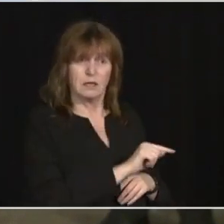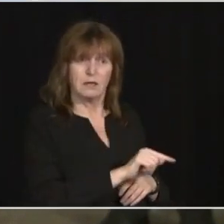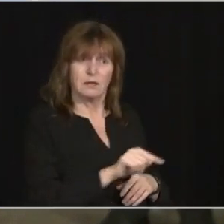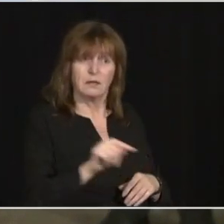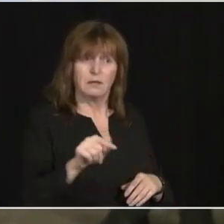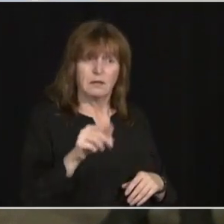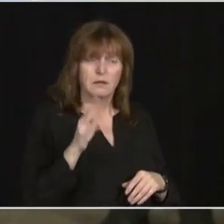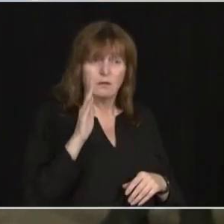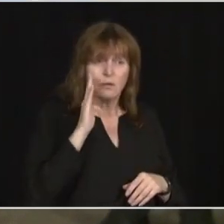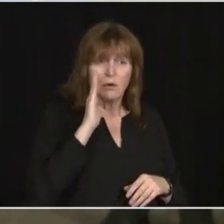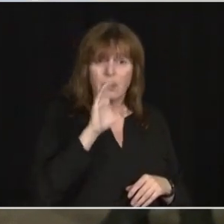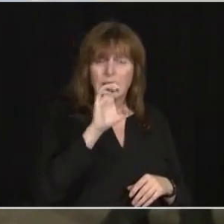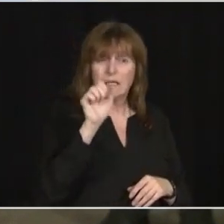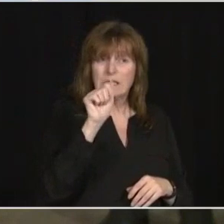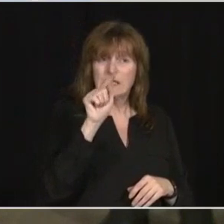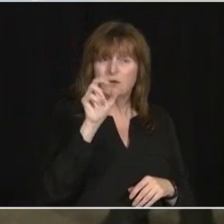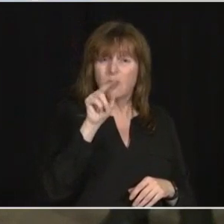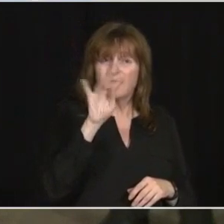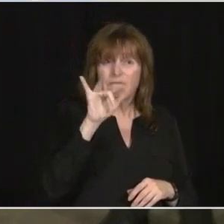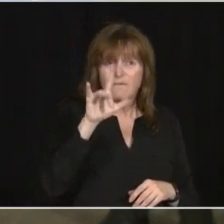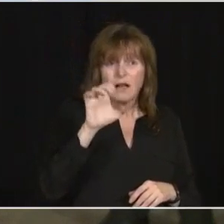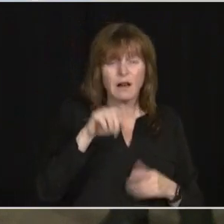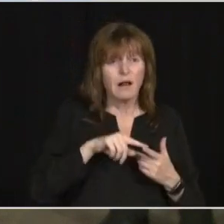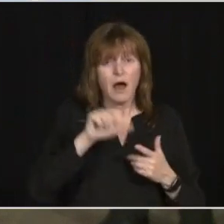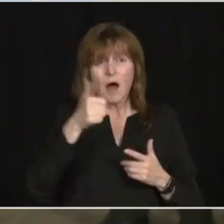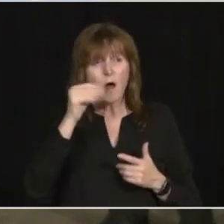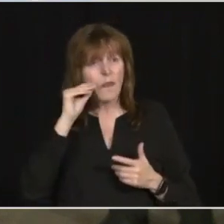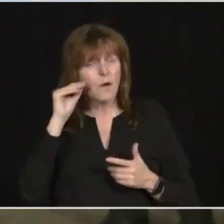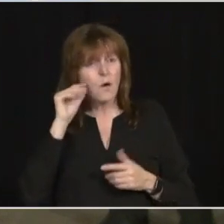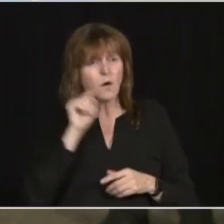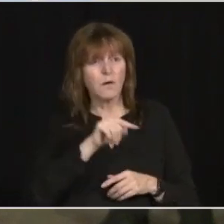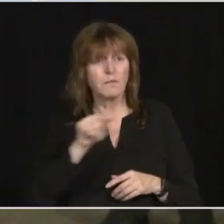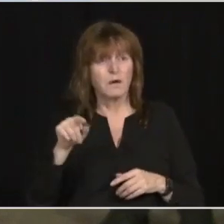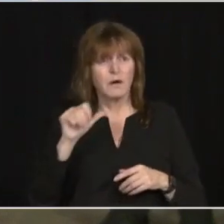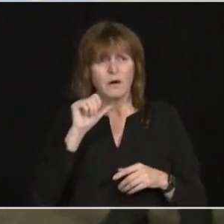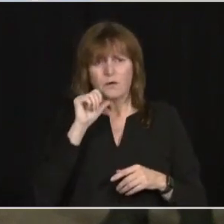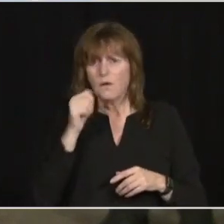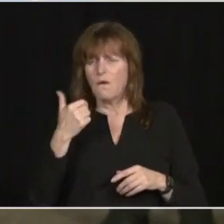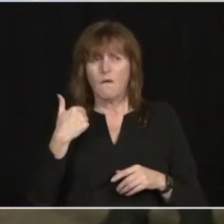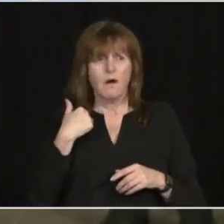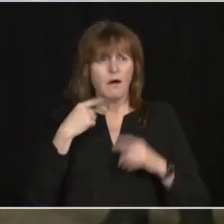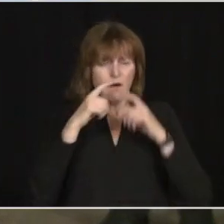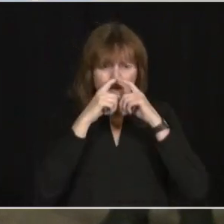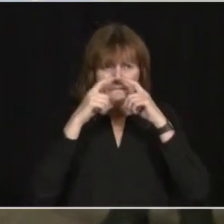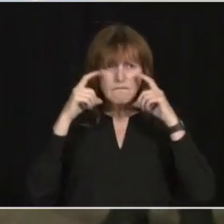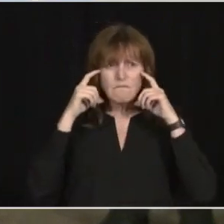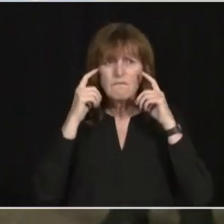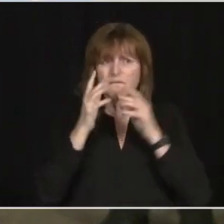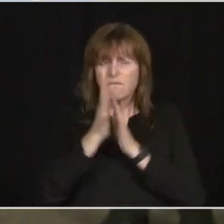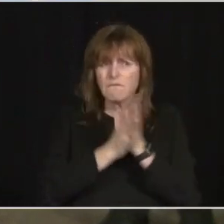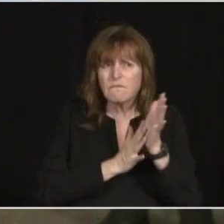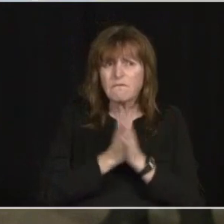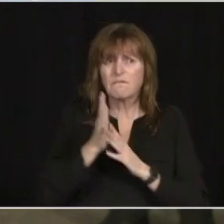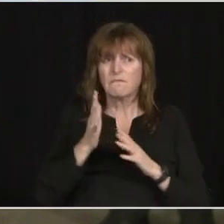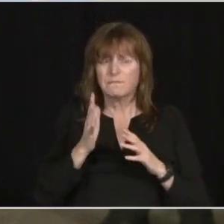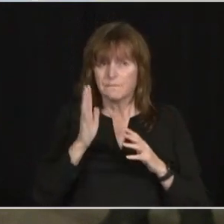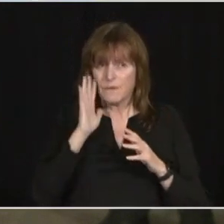you addressing concerns over PPE and isolation practices at those homes? All